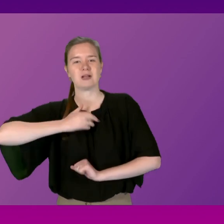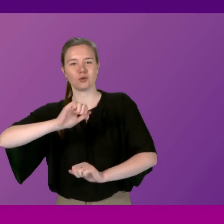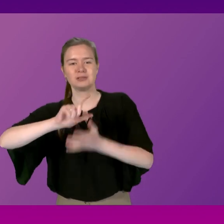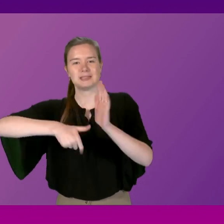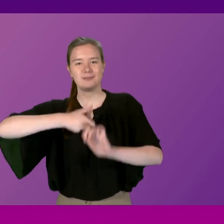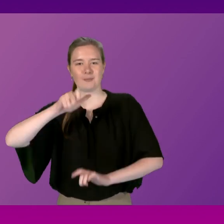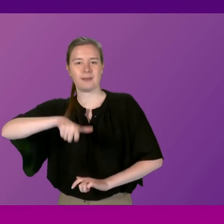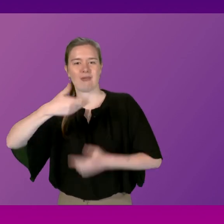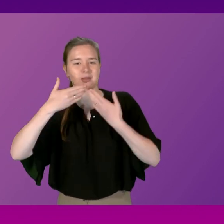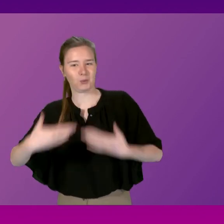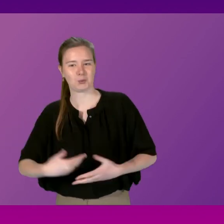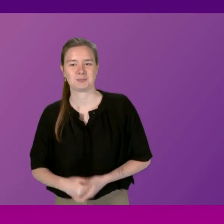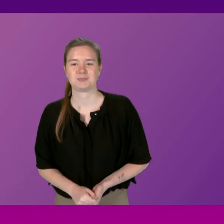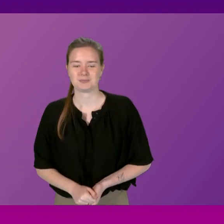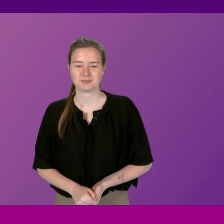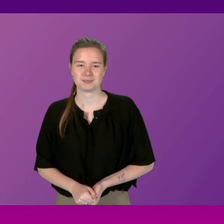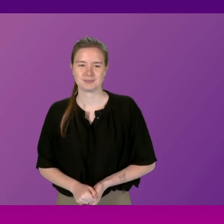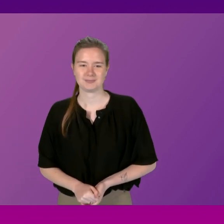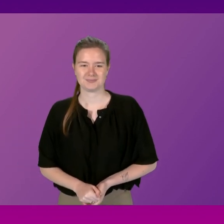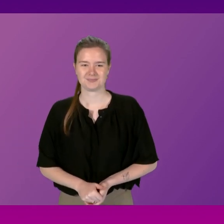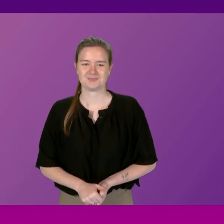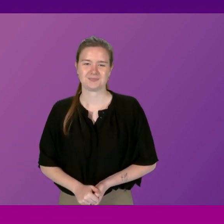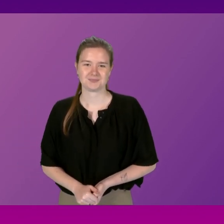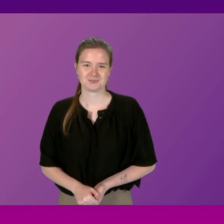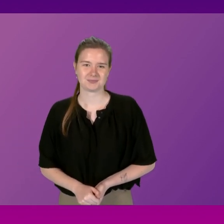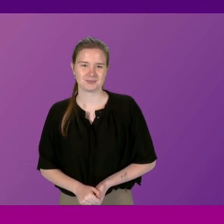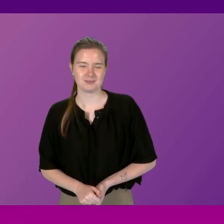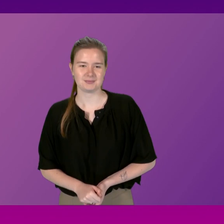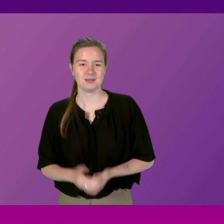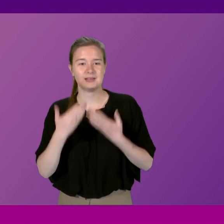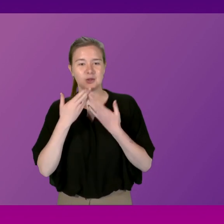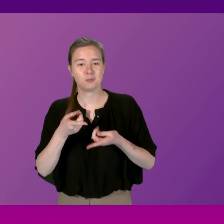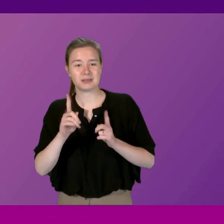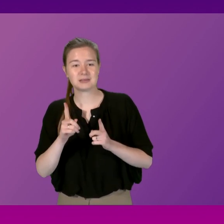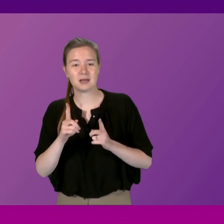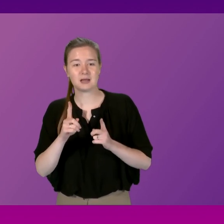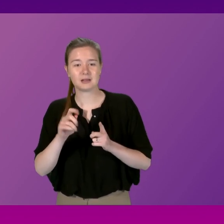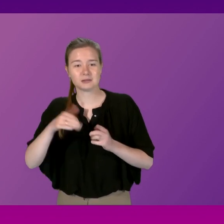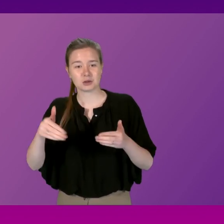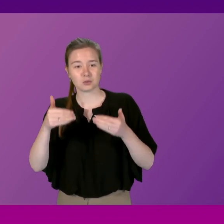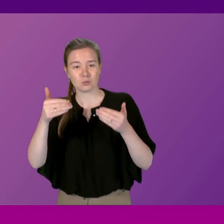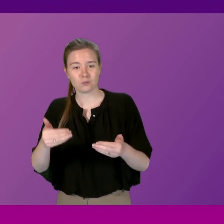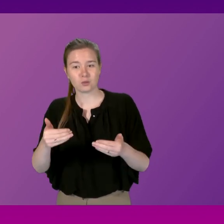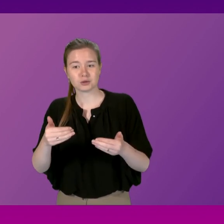I move, That the Parliament notes the ambition for Scotland to be a world leader in both the legislation for, and realisation of, human rights; recognises the disproportionate impact